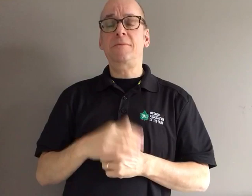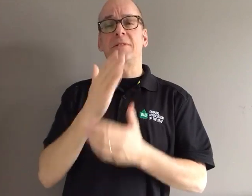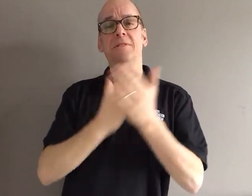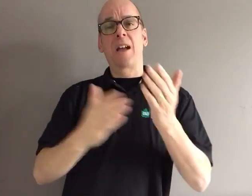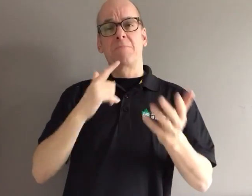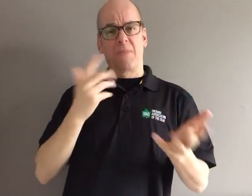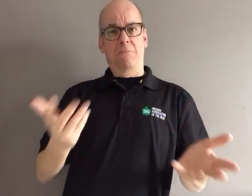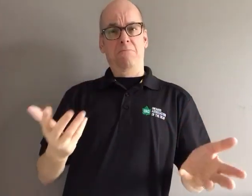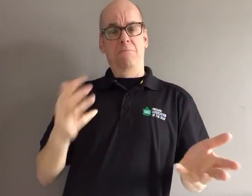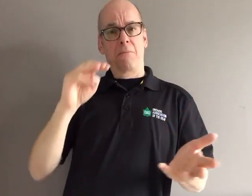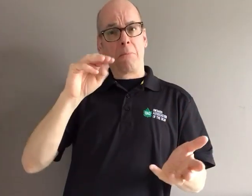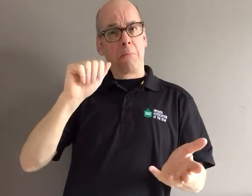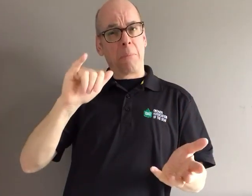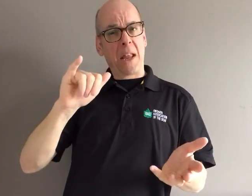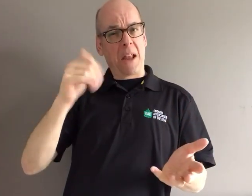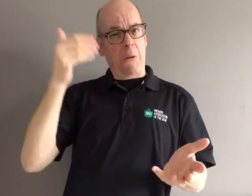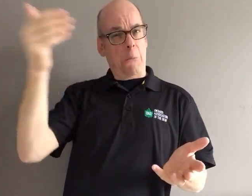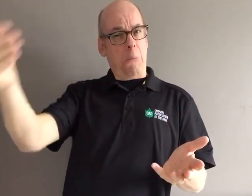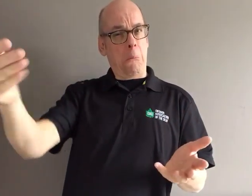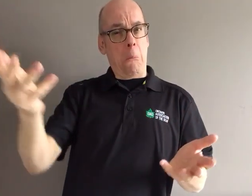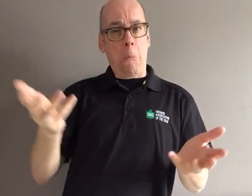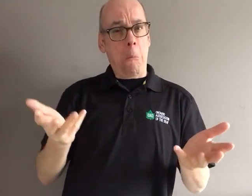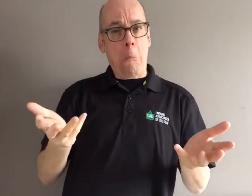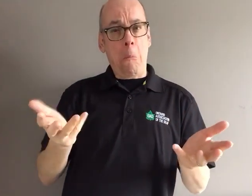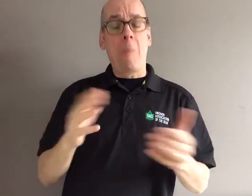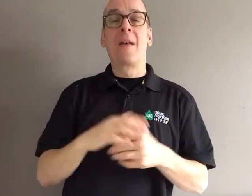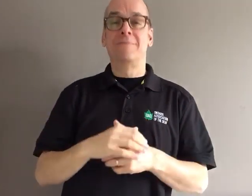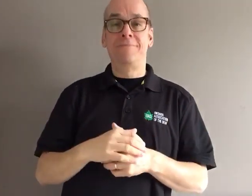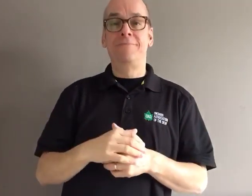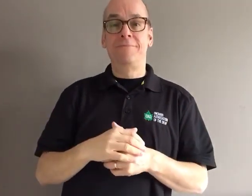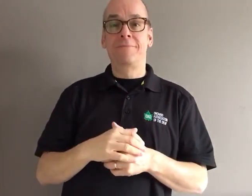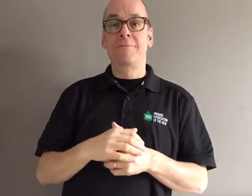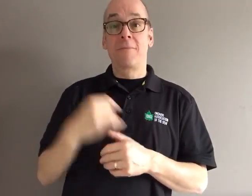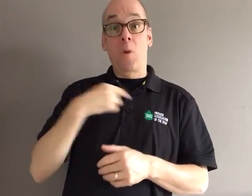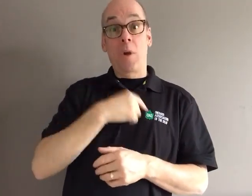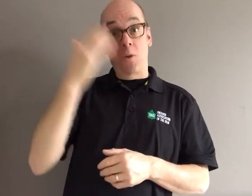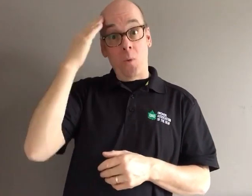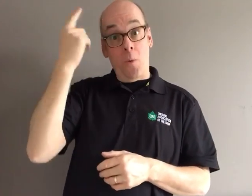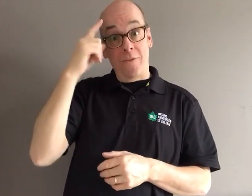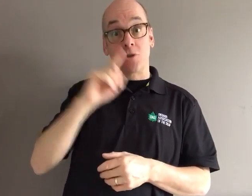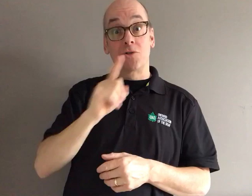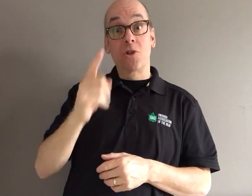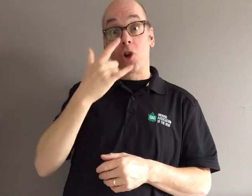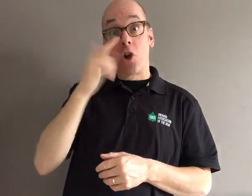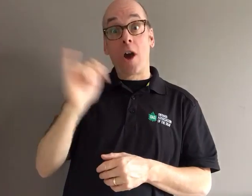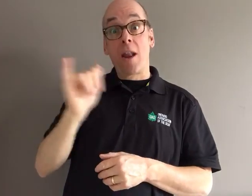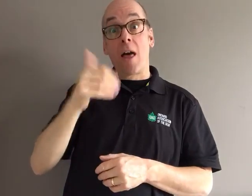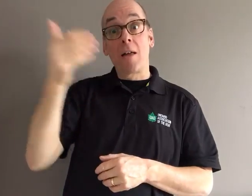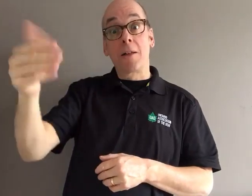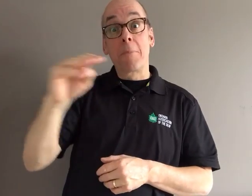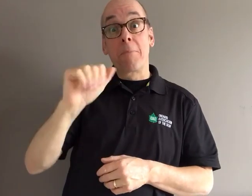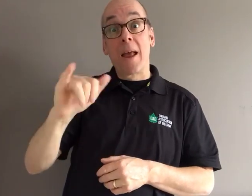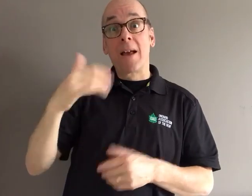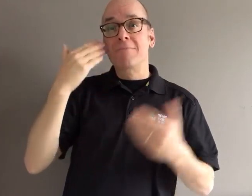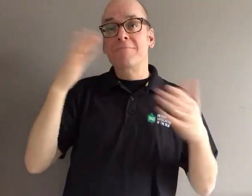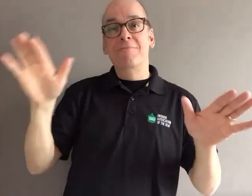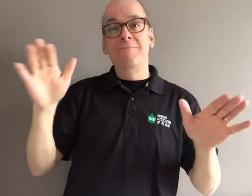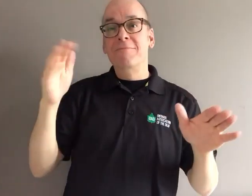Some of you have said May is still some time in the future, which is true, but it is hard to know for sure about